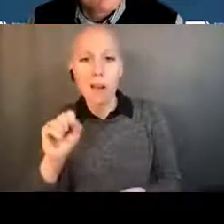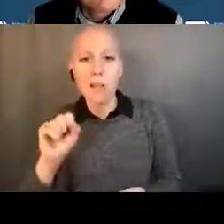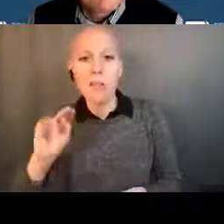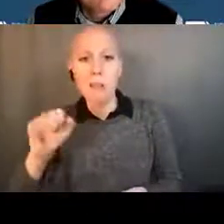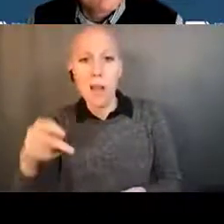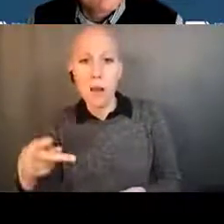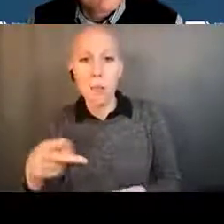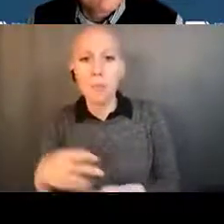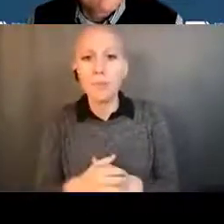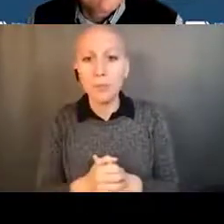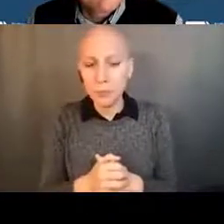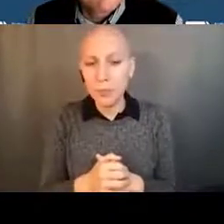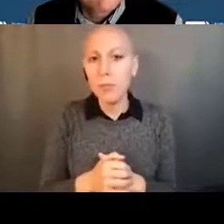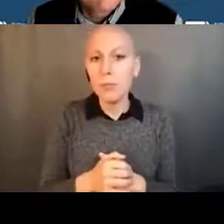and the authorities tied with those.